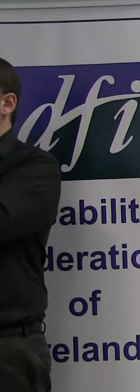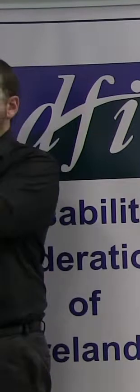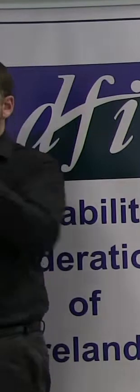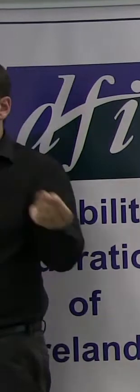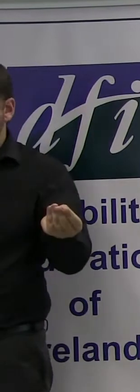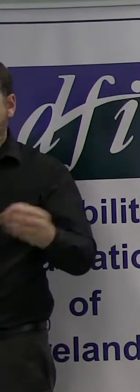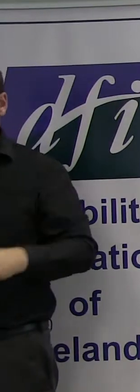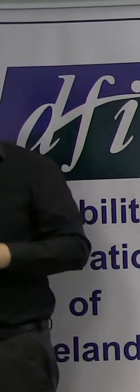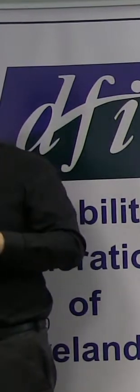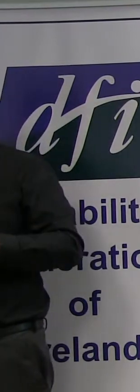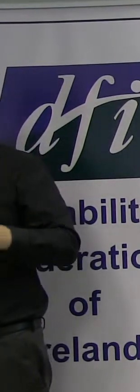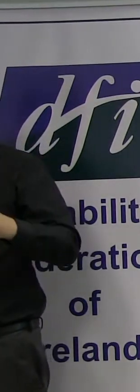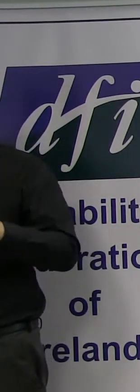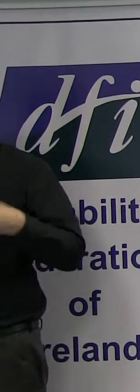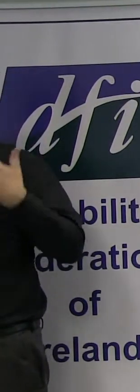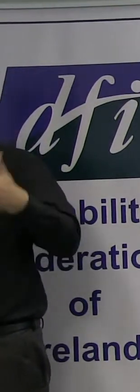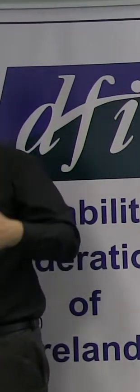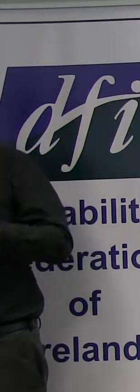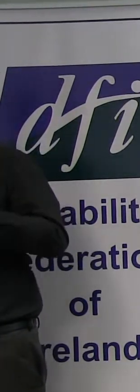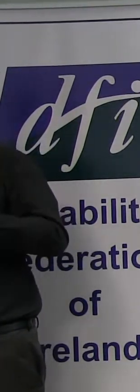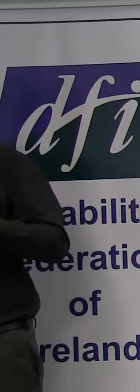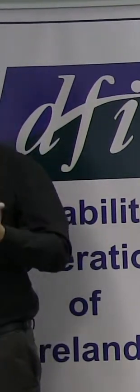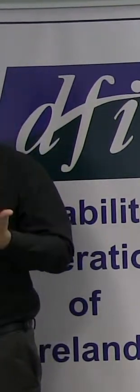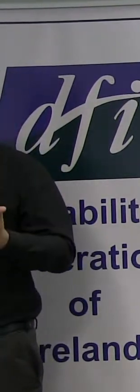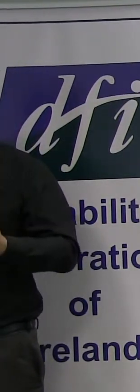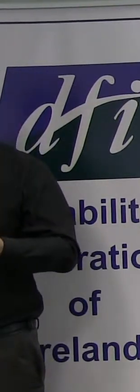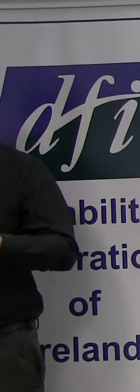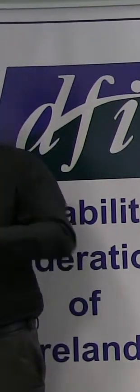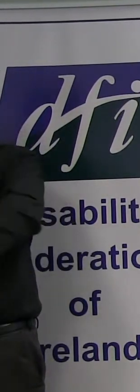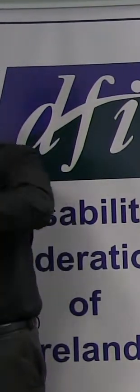private company we're gonna go in and do it so we're all the time open to what